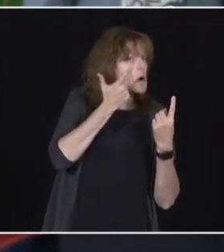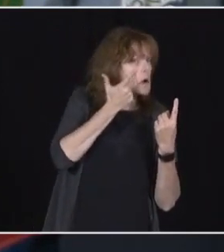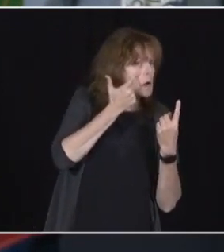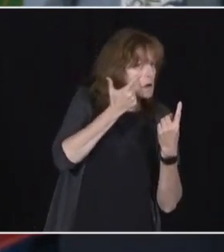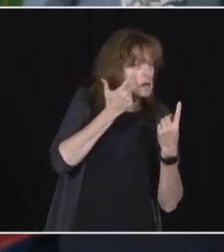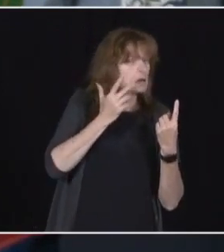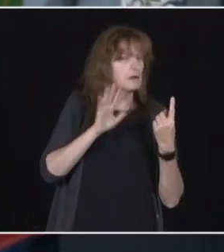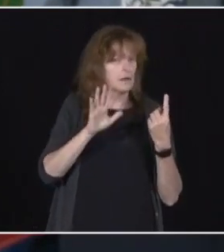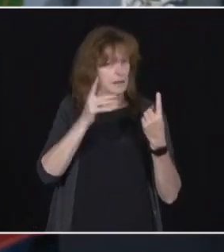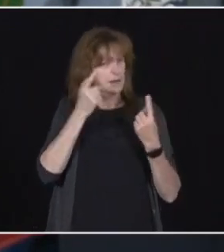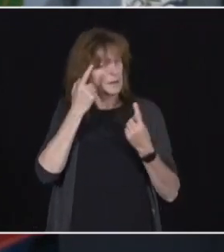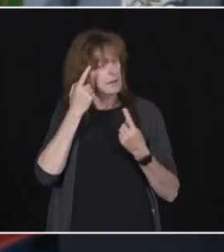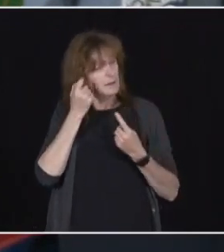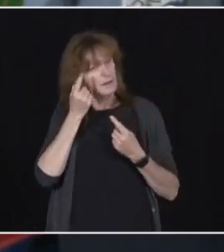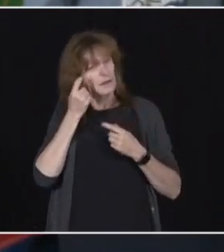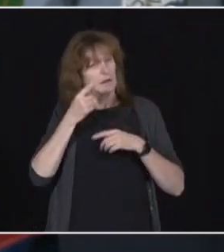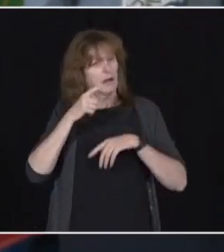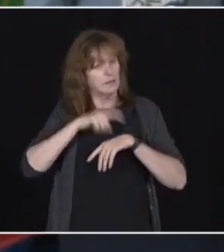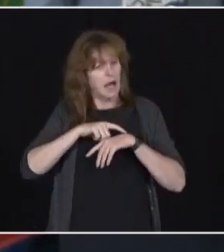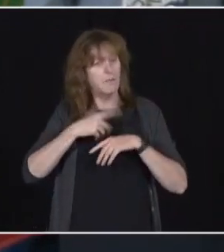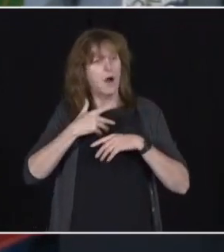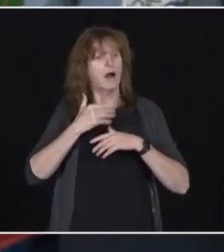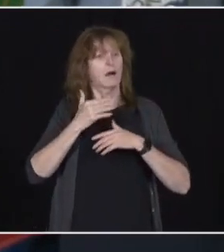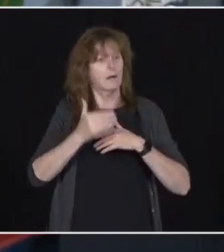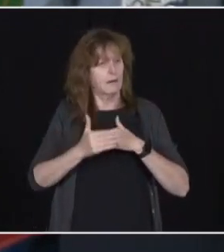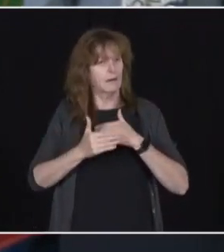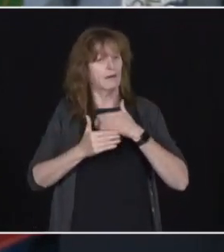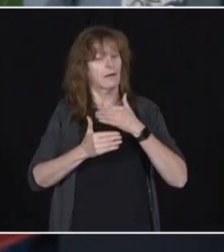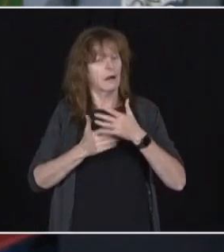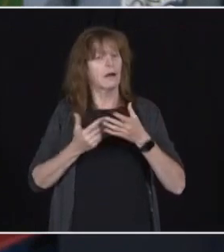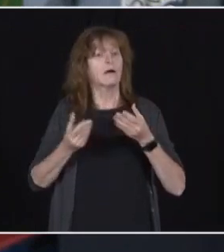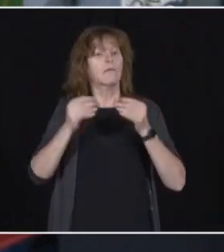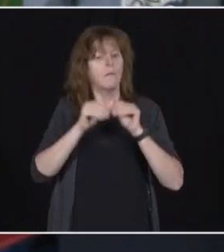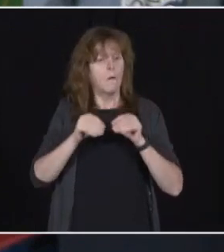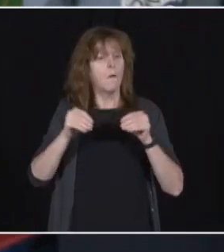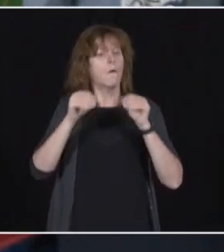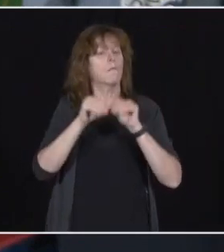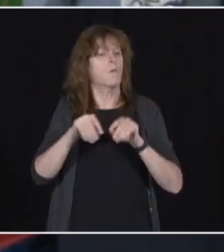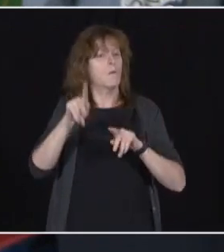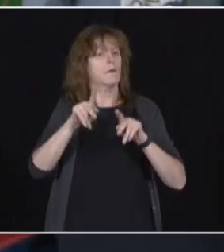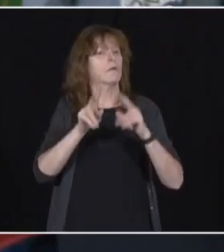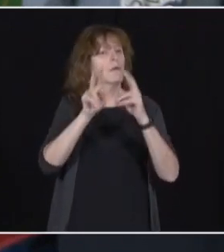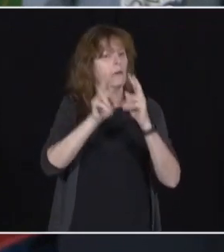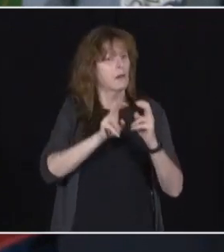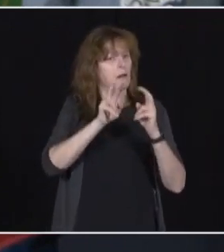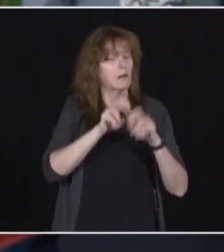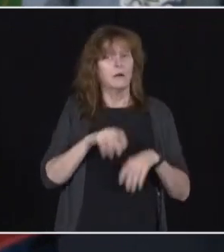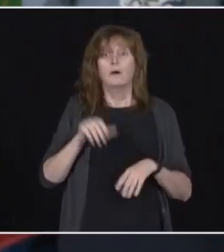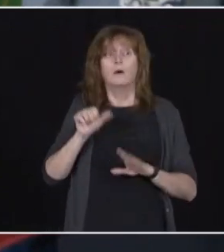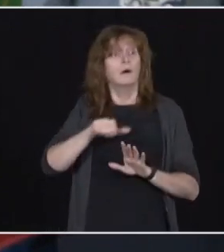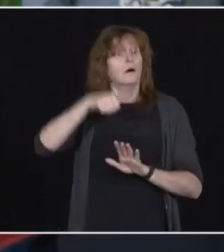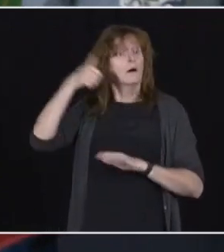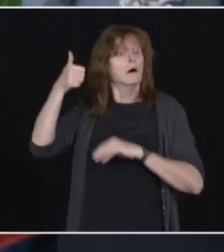they have entered data to see how it is showing over time. At the moment, it has to build up and escalate to